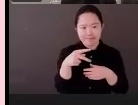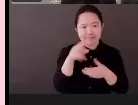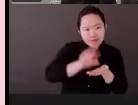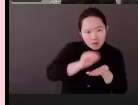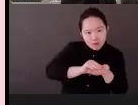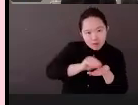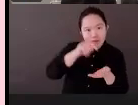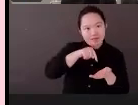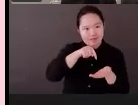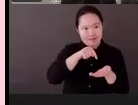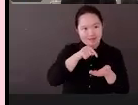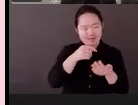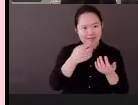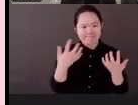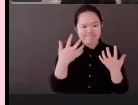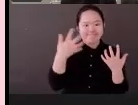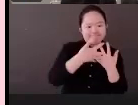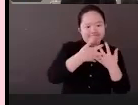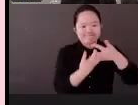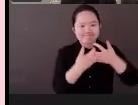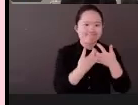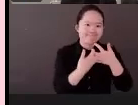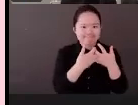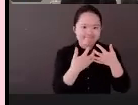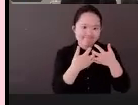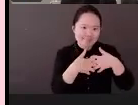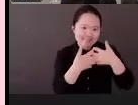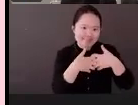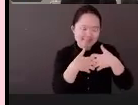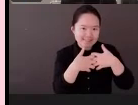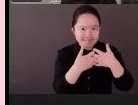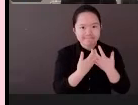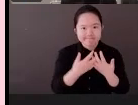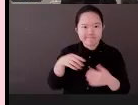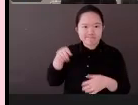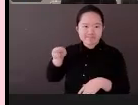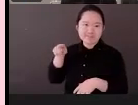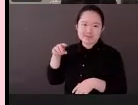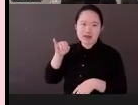with Costly multiplatform native app, it is like with Android, but